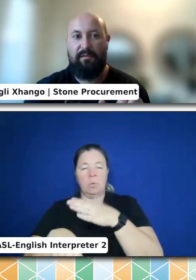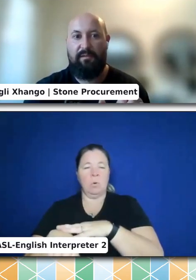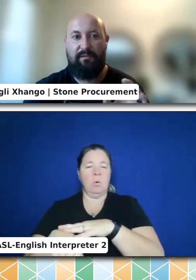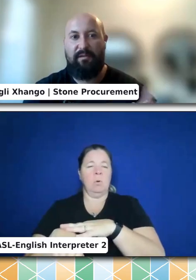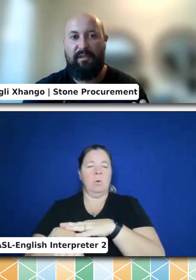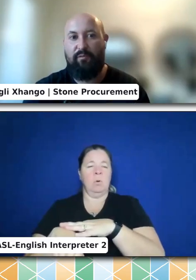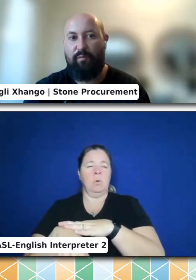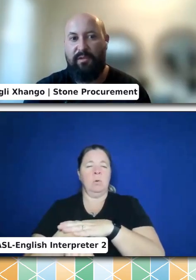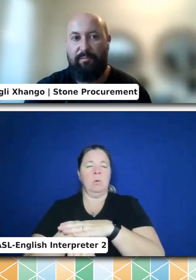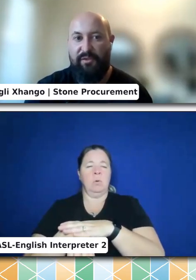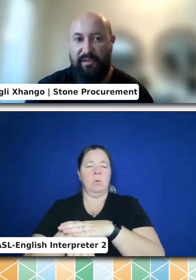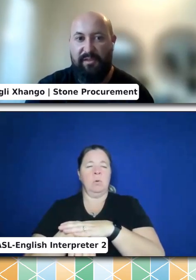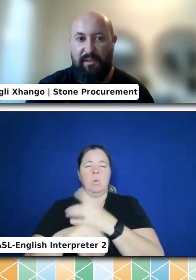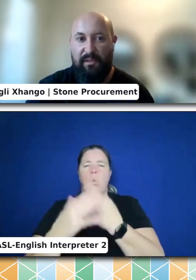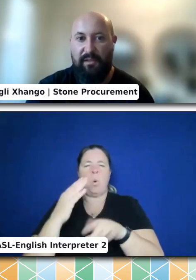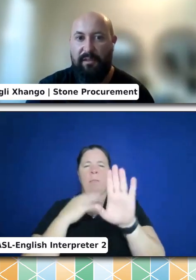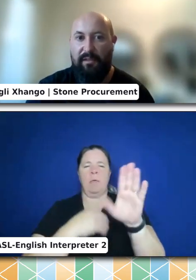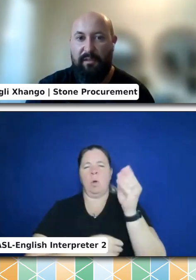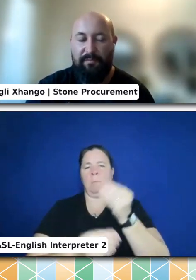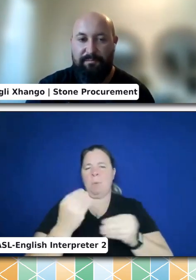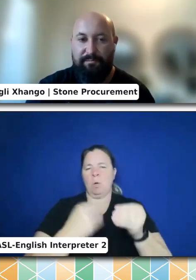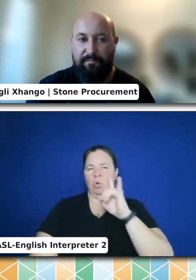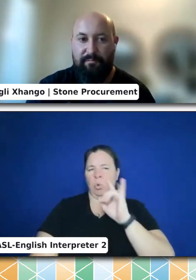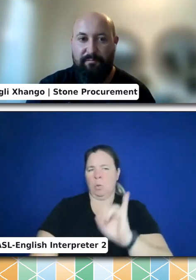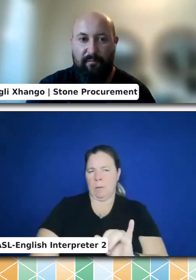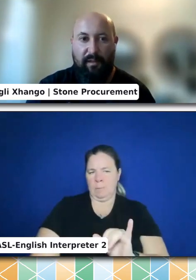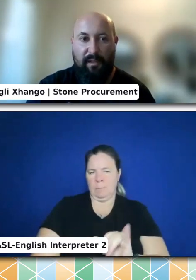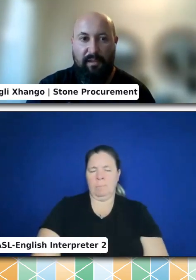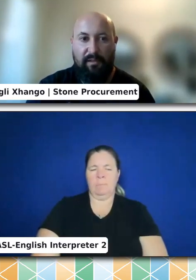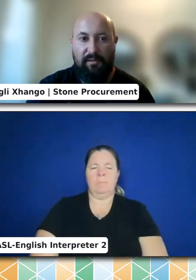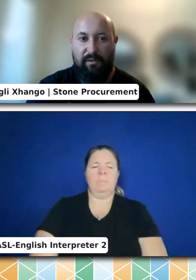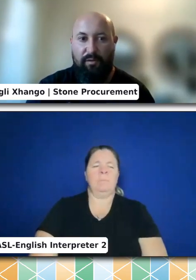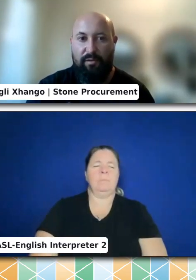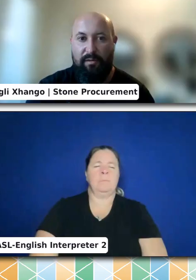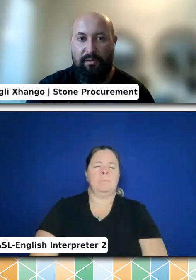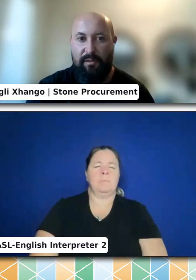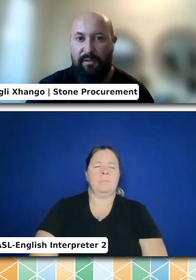Their… what their budget is. Uh, so…